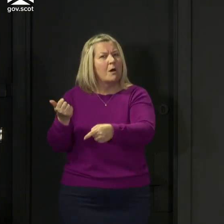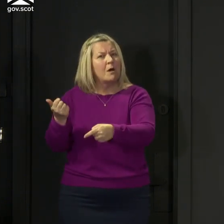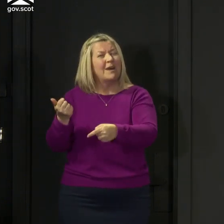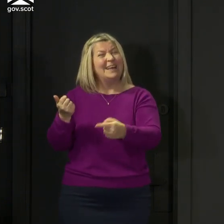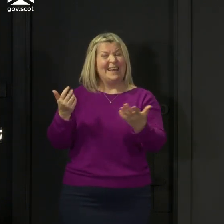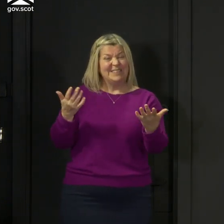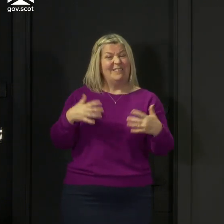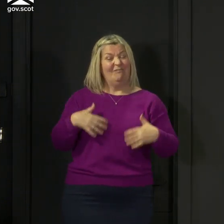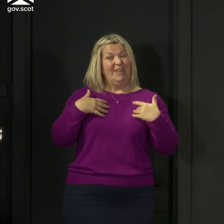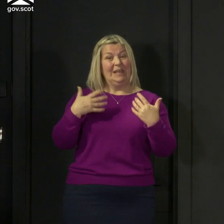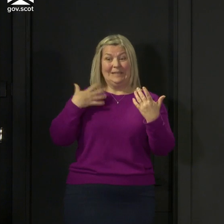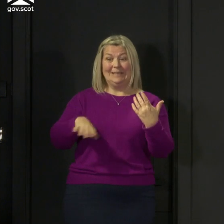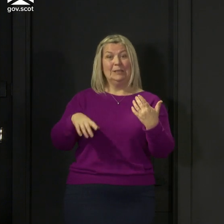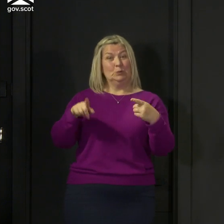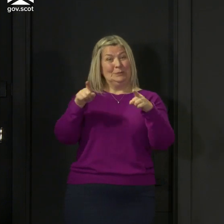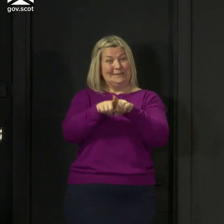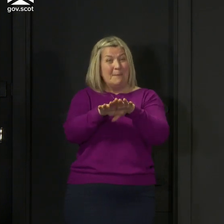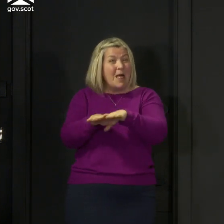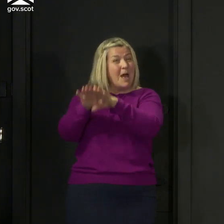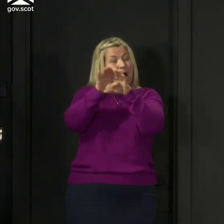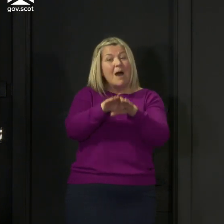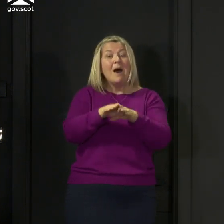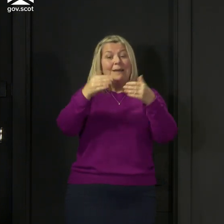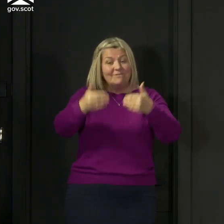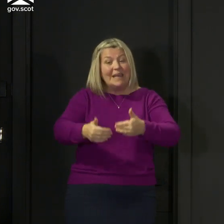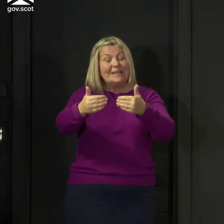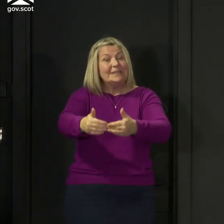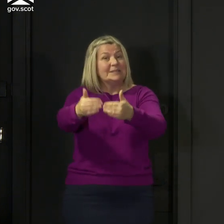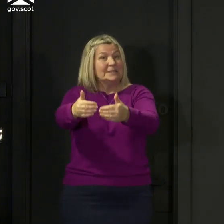important, if not on the fine detail of the timing if the evidence says otherwise, then